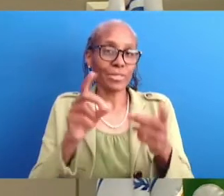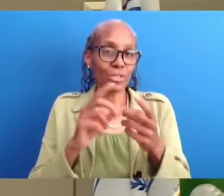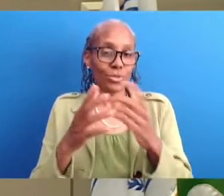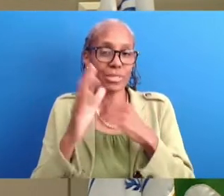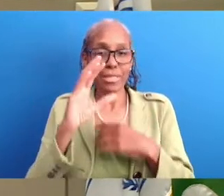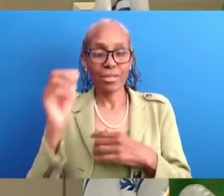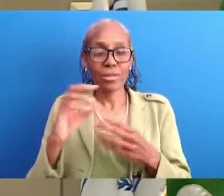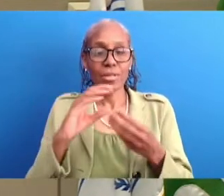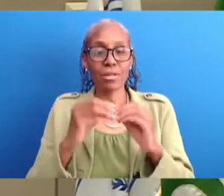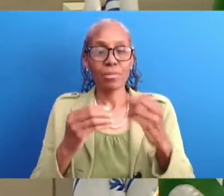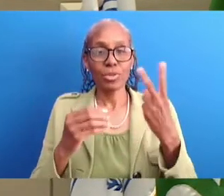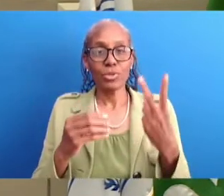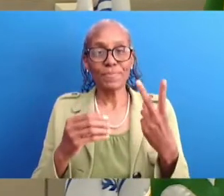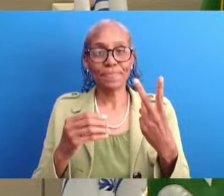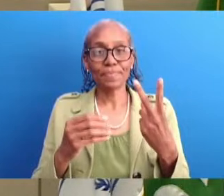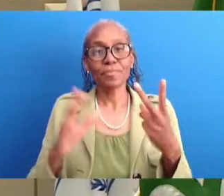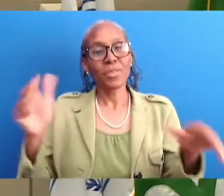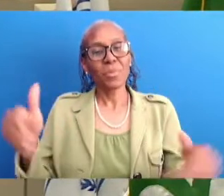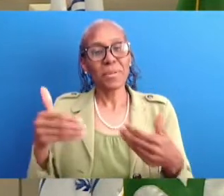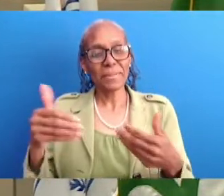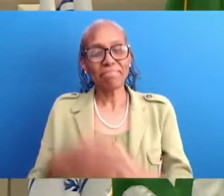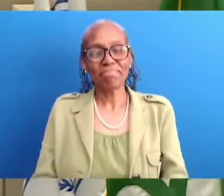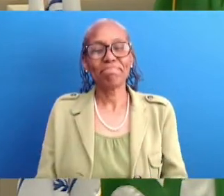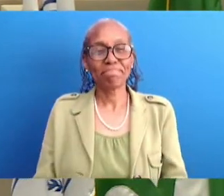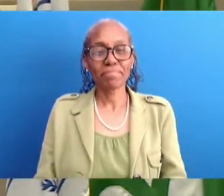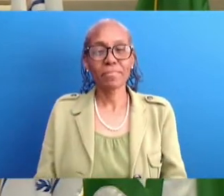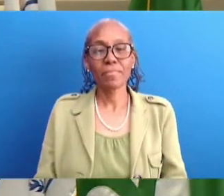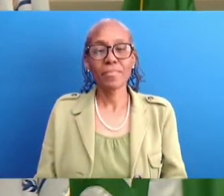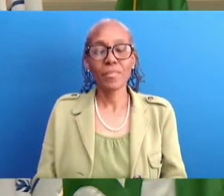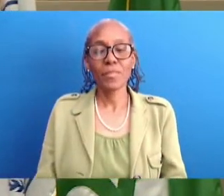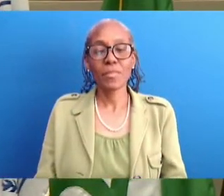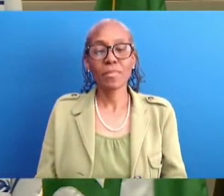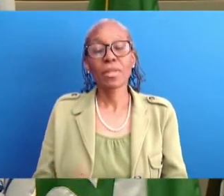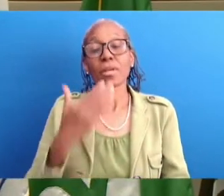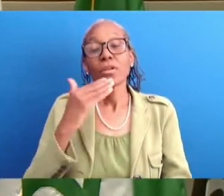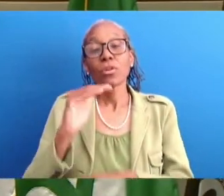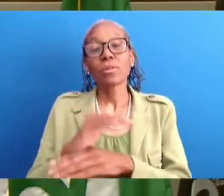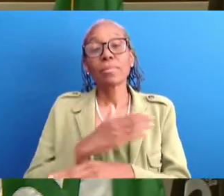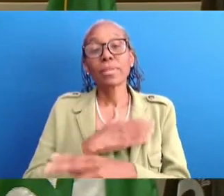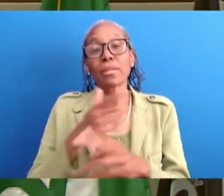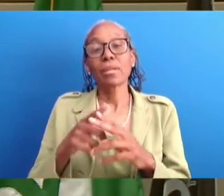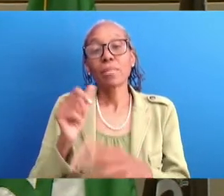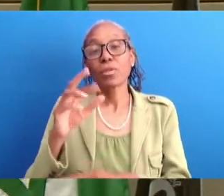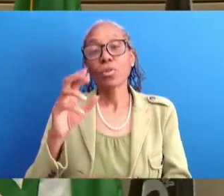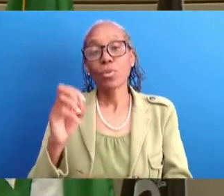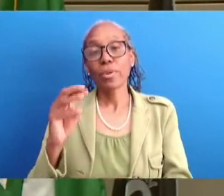THE MOST POWERFUL DISTRICT IN THE COUNTY.